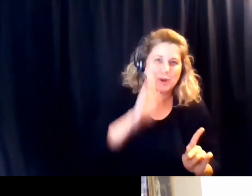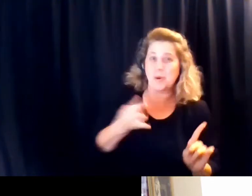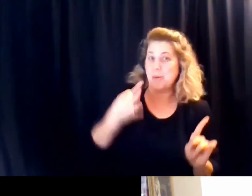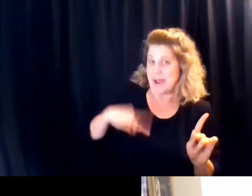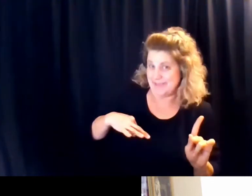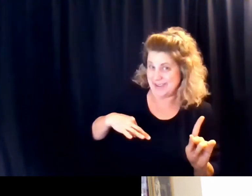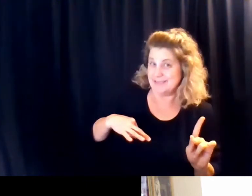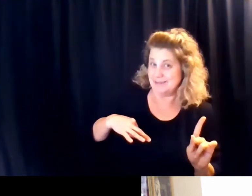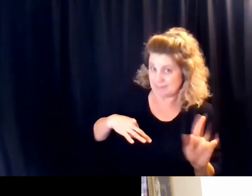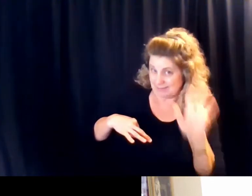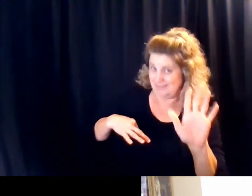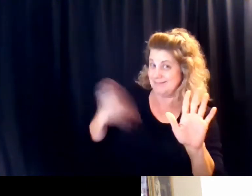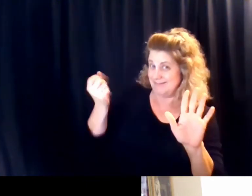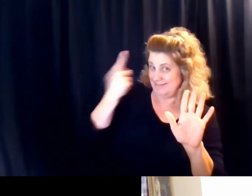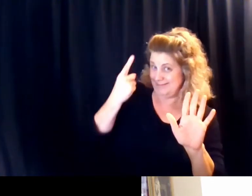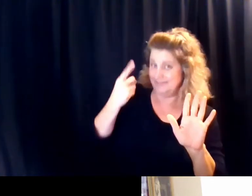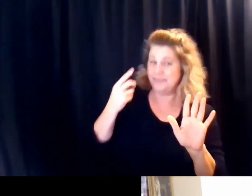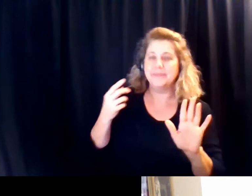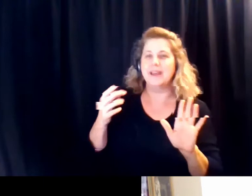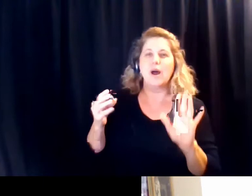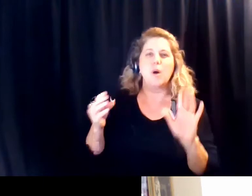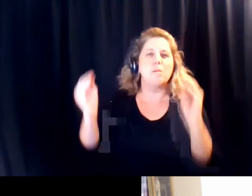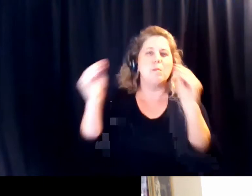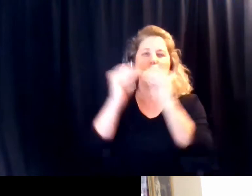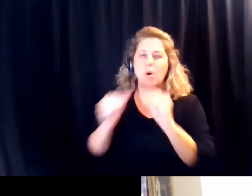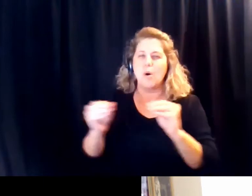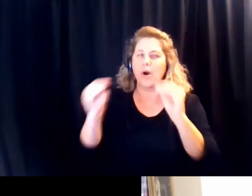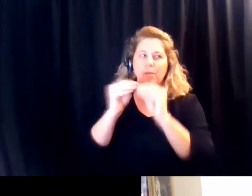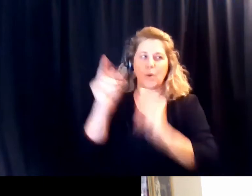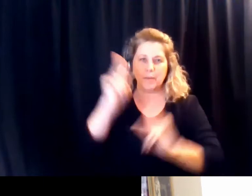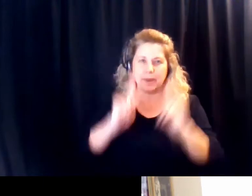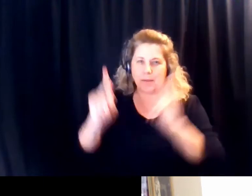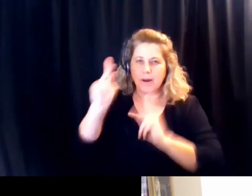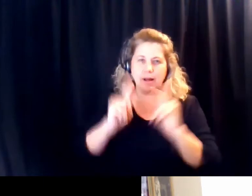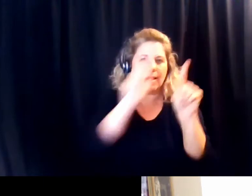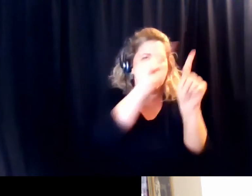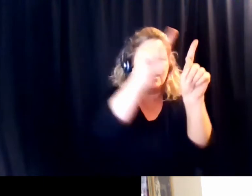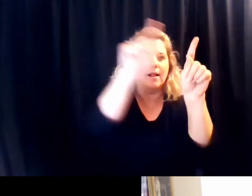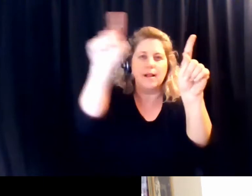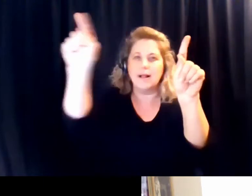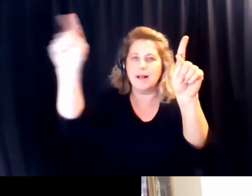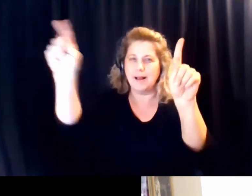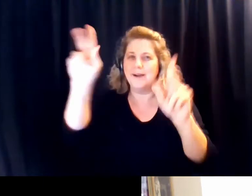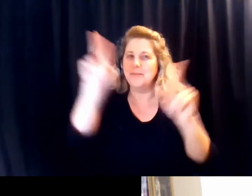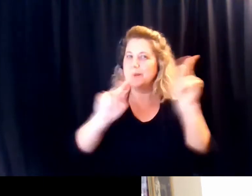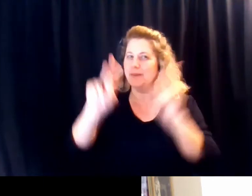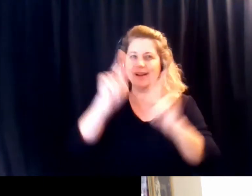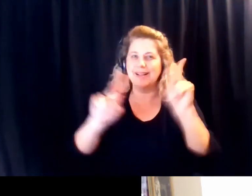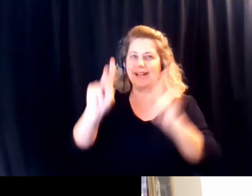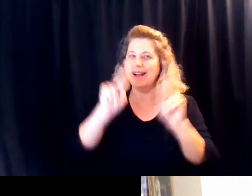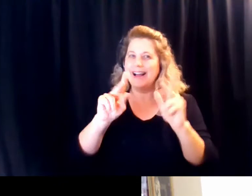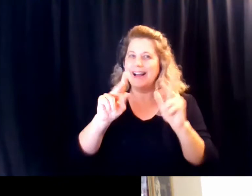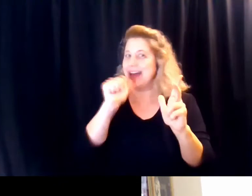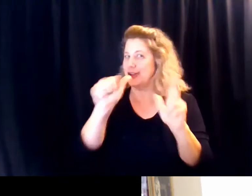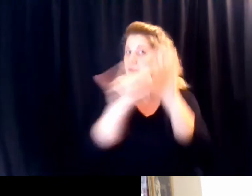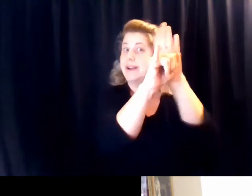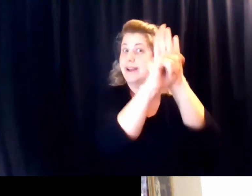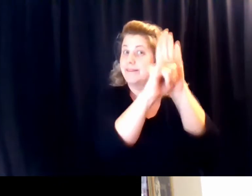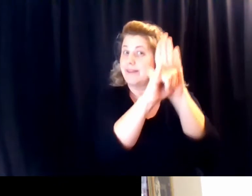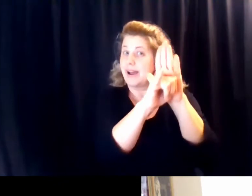Judith Heumann: How they're being helpful or hurtful and really breaking down the barriers that have limited us that has also an economic impact.